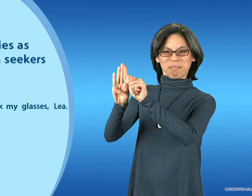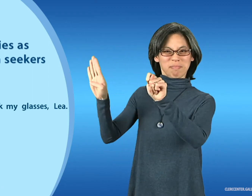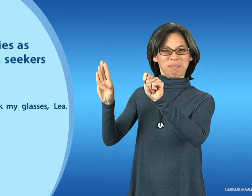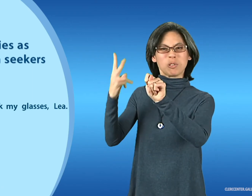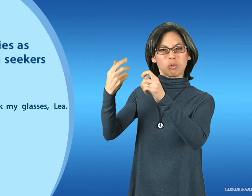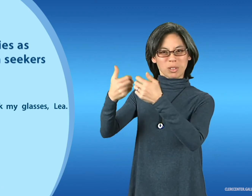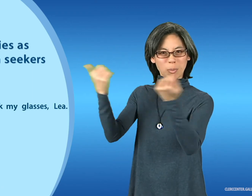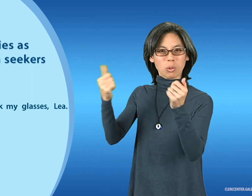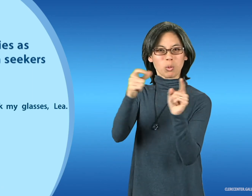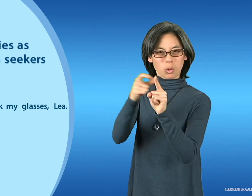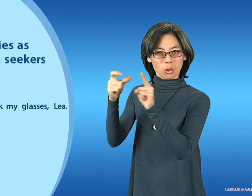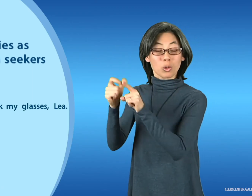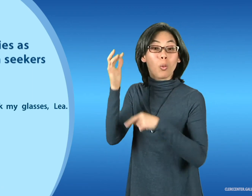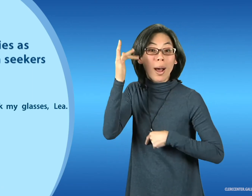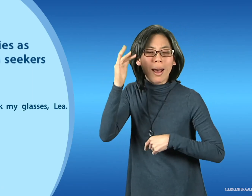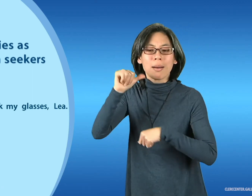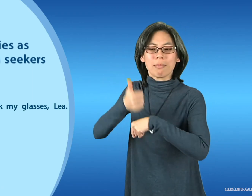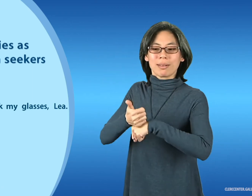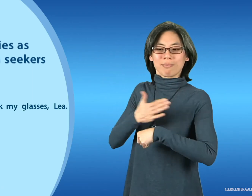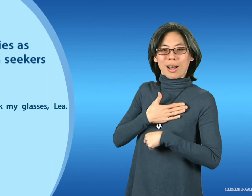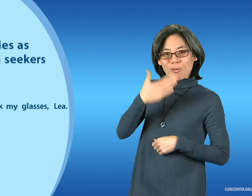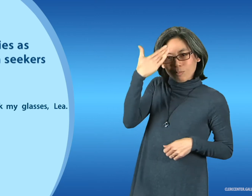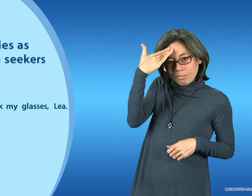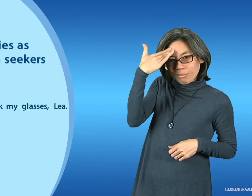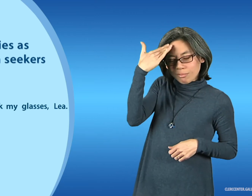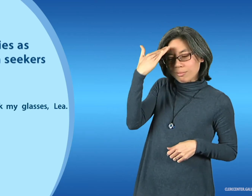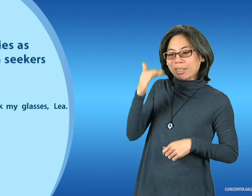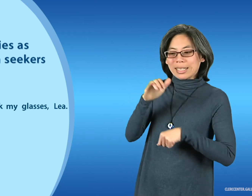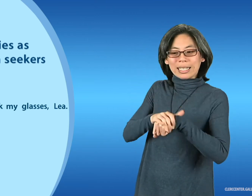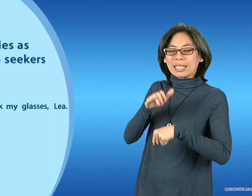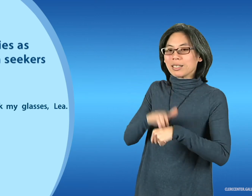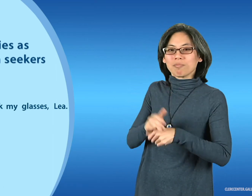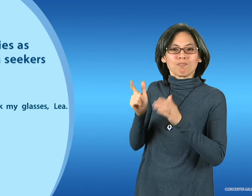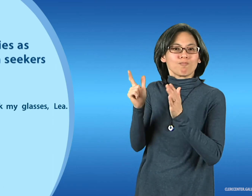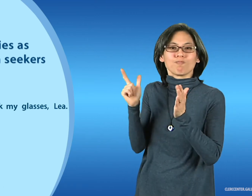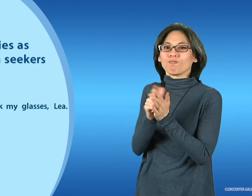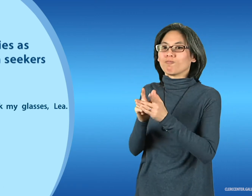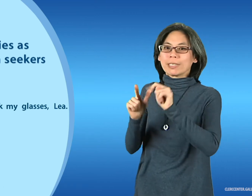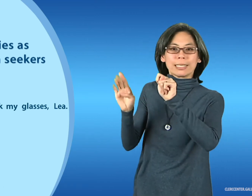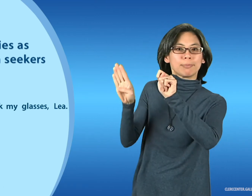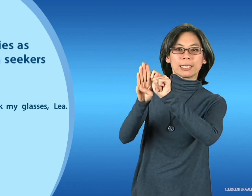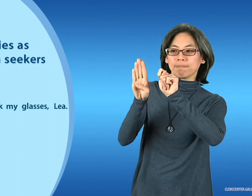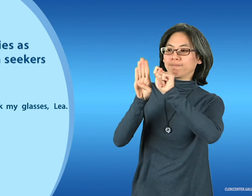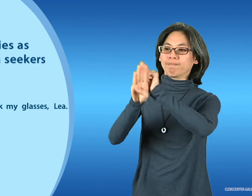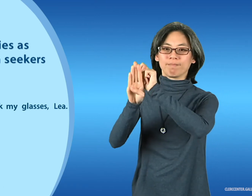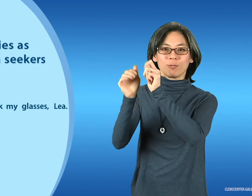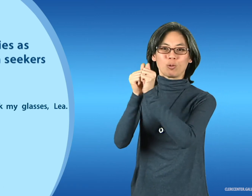between the "T" and the "B," that those are separate words, and that's based on their knowledge of the fact that English doesn't have any words